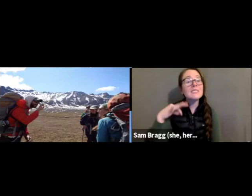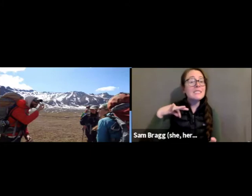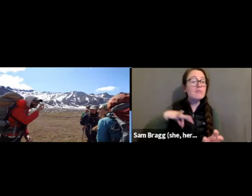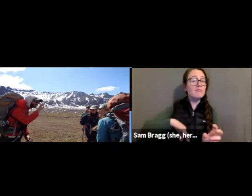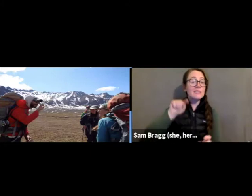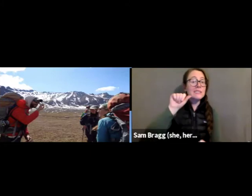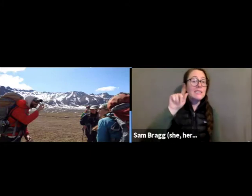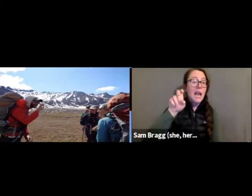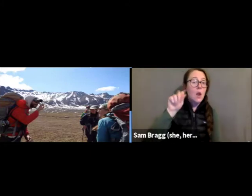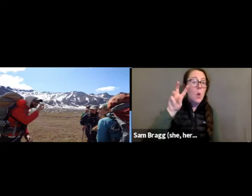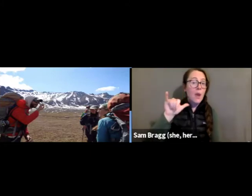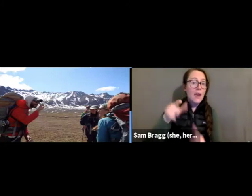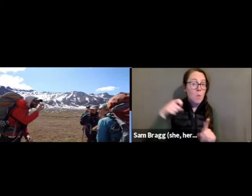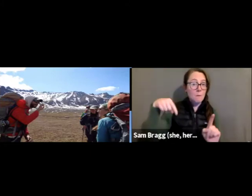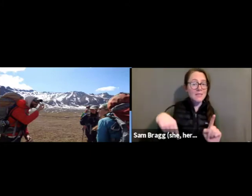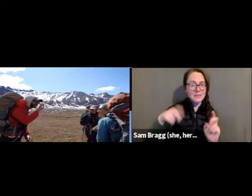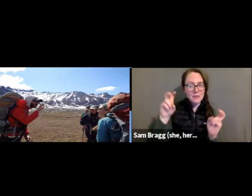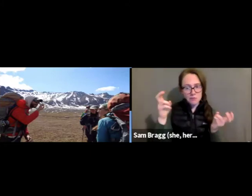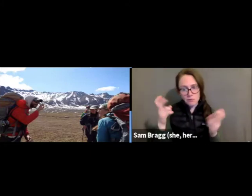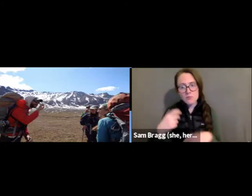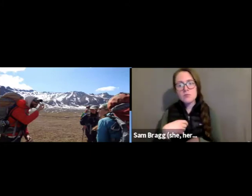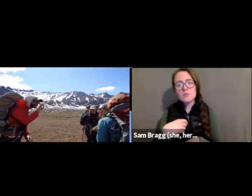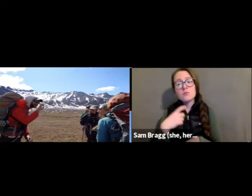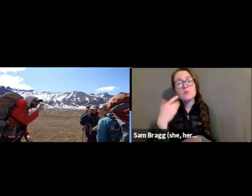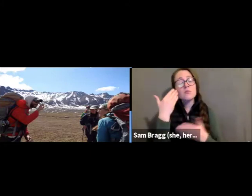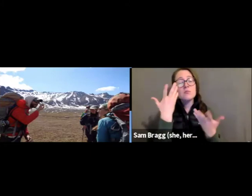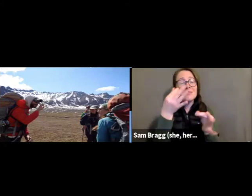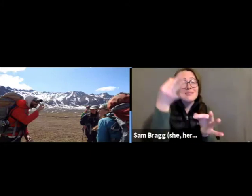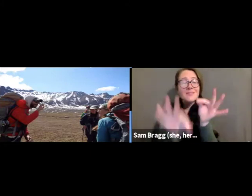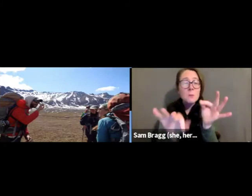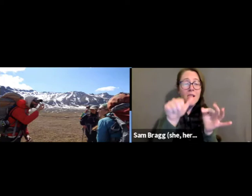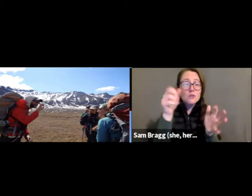through this attitude there's so many benefits that you can take away from this experience